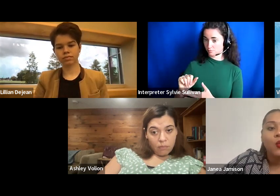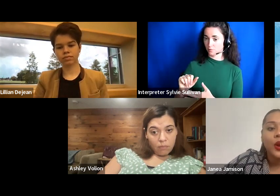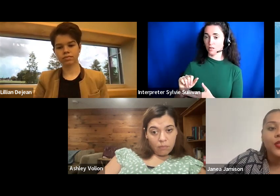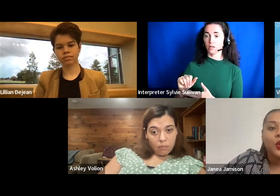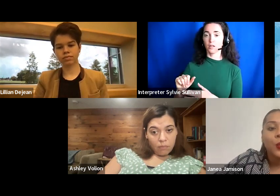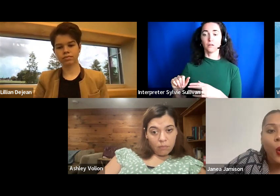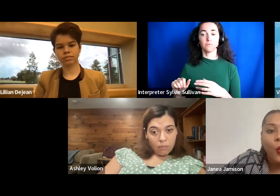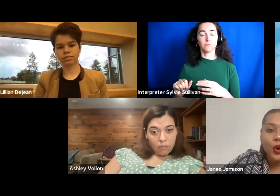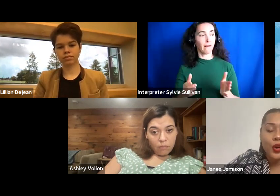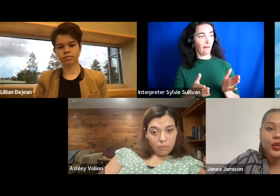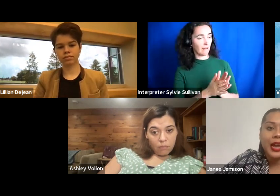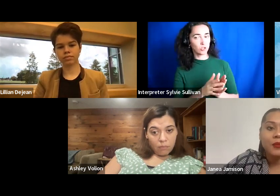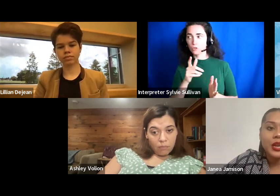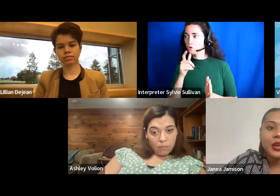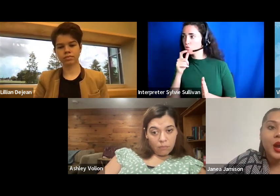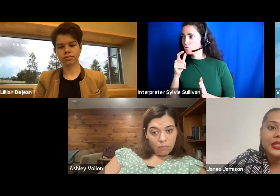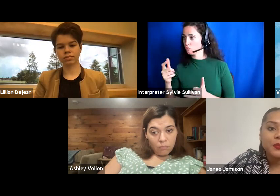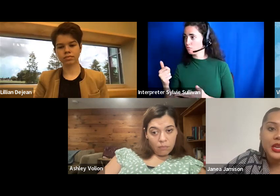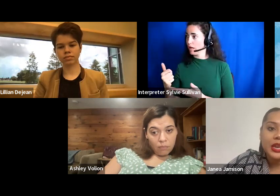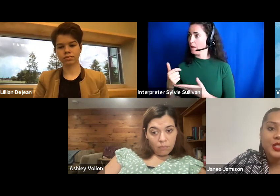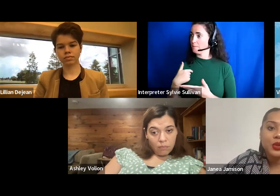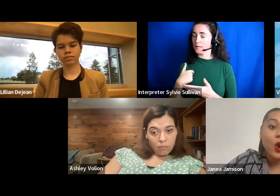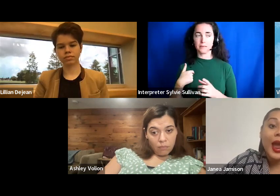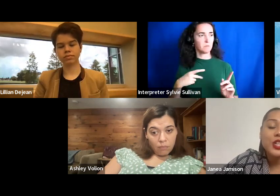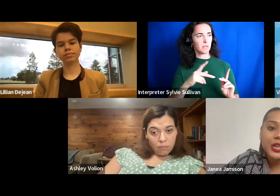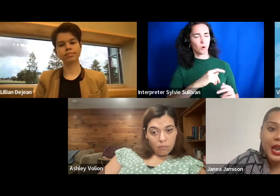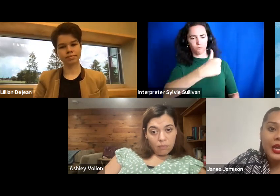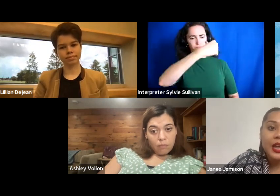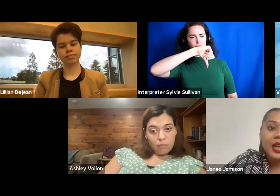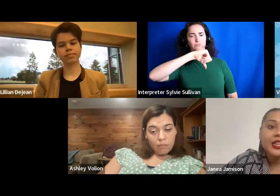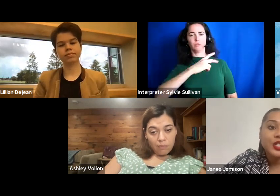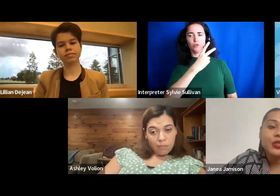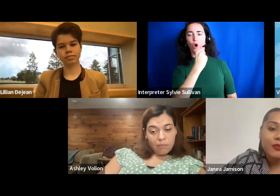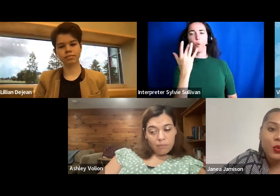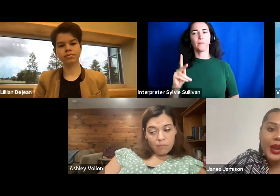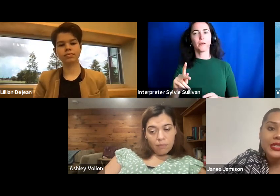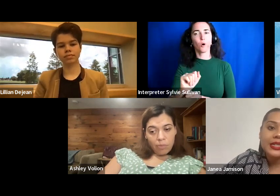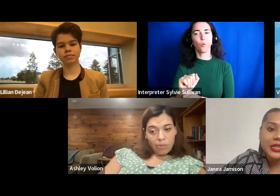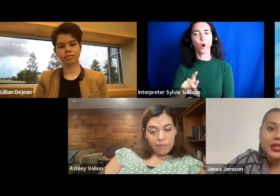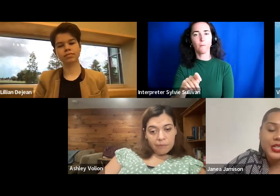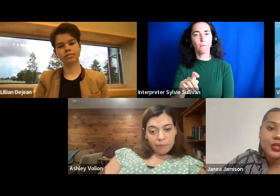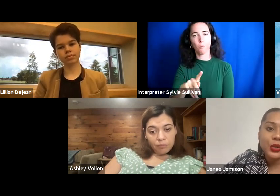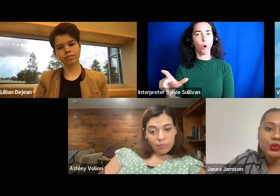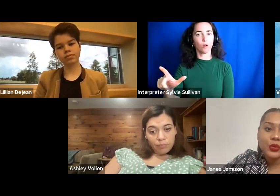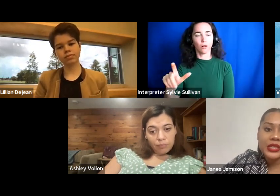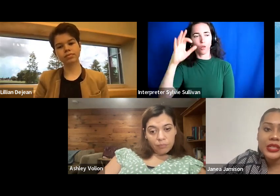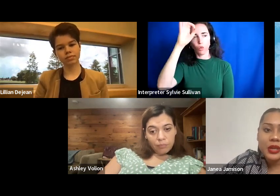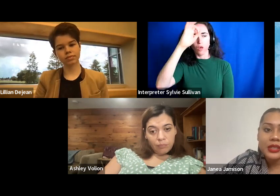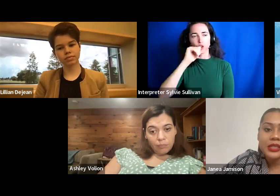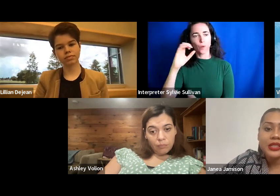With, you know, poll workers not being up to speed, as they are educated in 2 different rights as connected to those with disabilities.